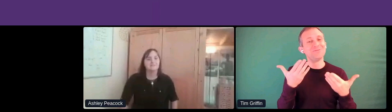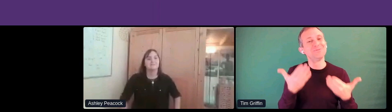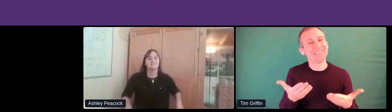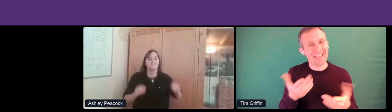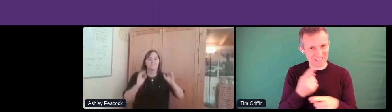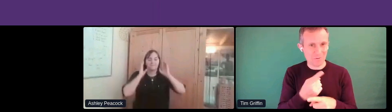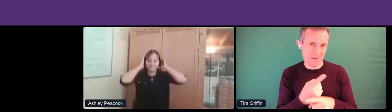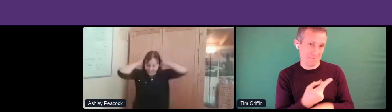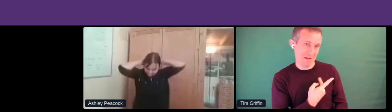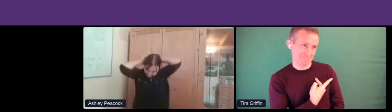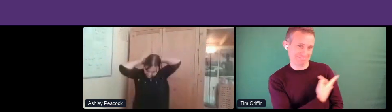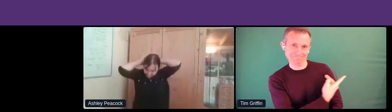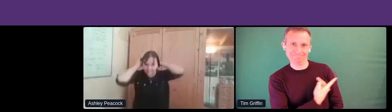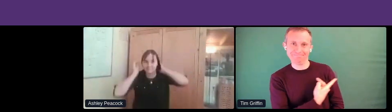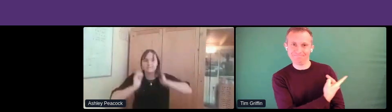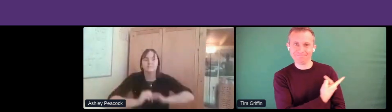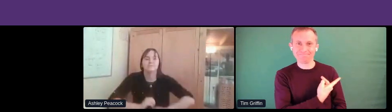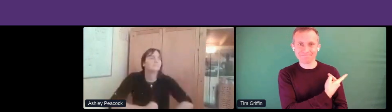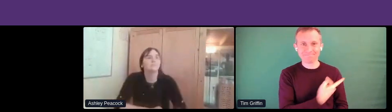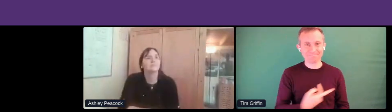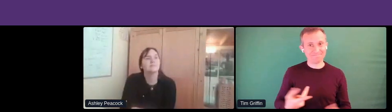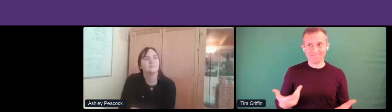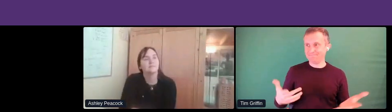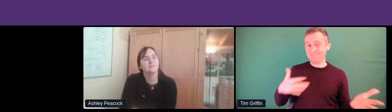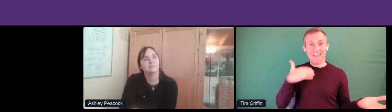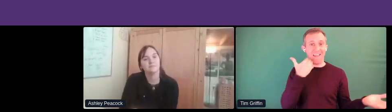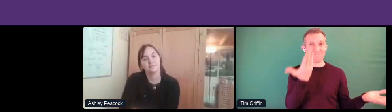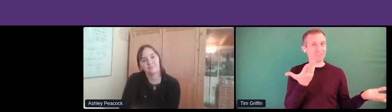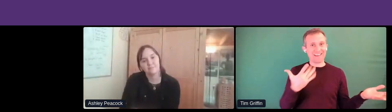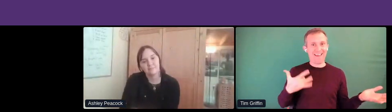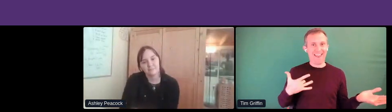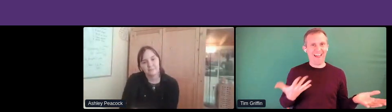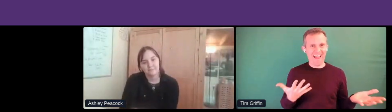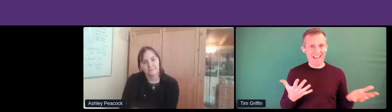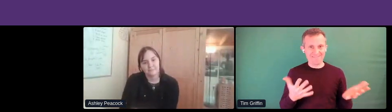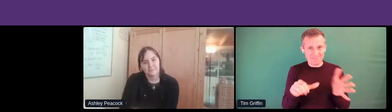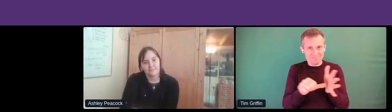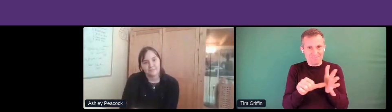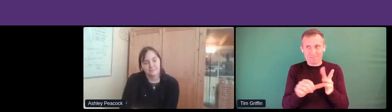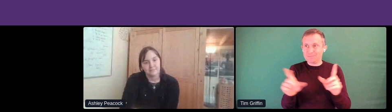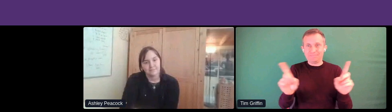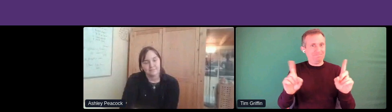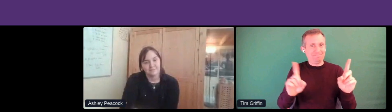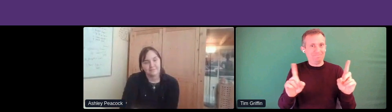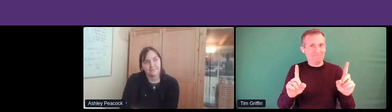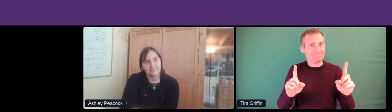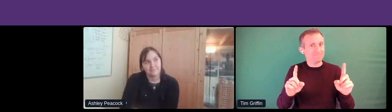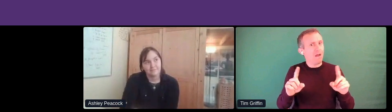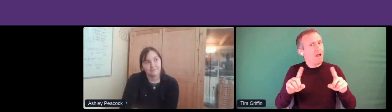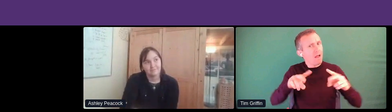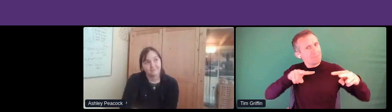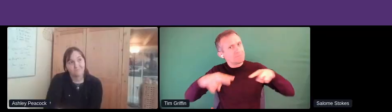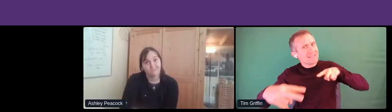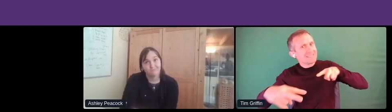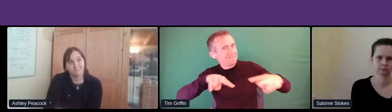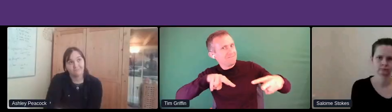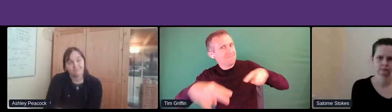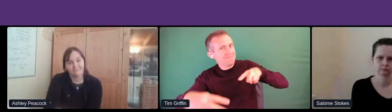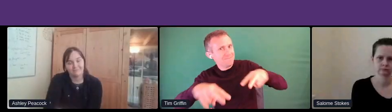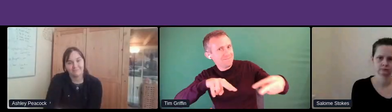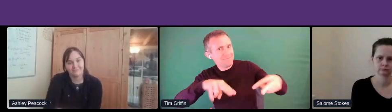in everyday life from different perspectives and the problems that don't really need to be there.